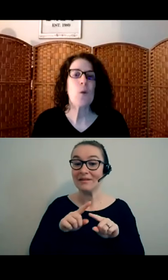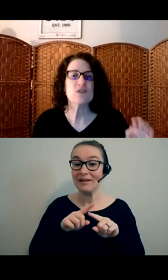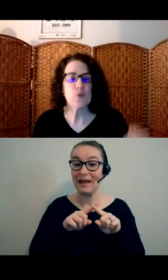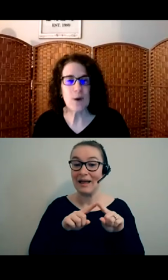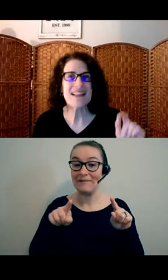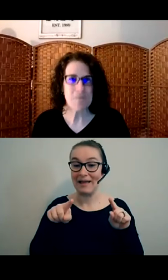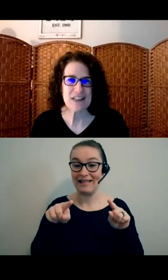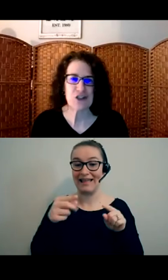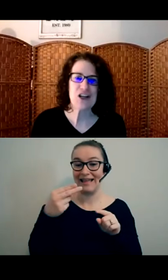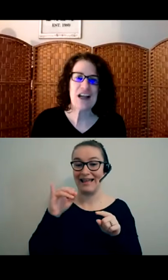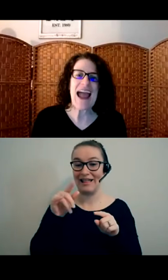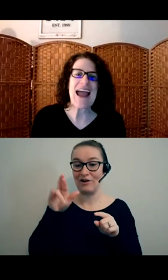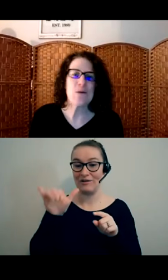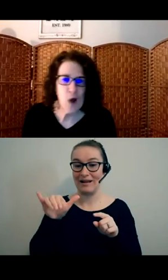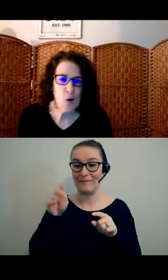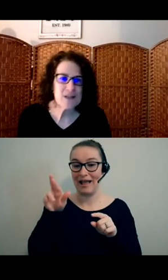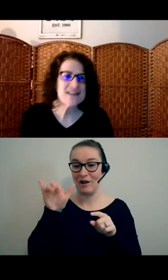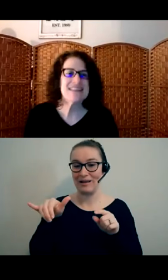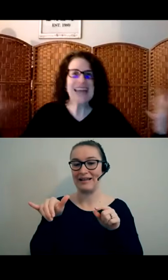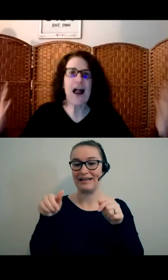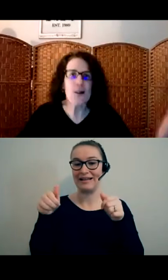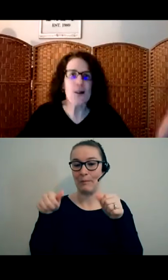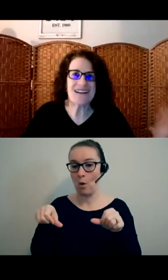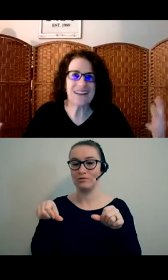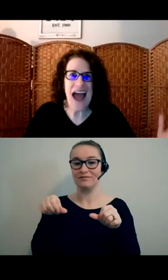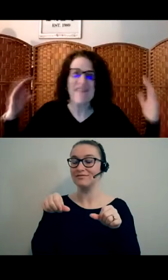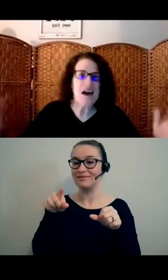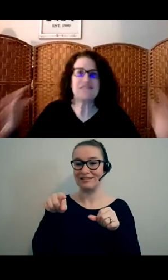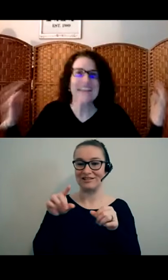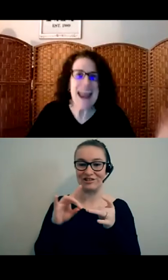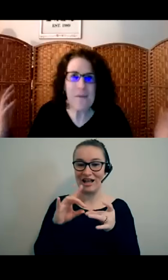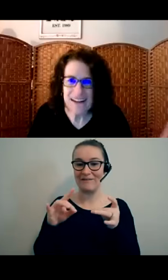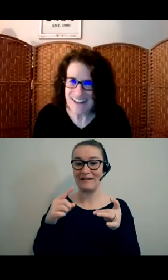retweeted the picture and wrote: "Salmon! I love salmon! "